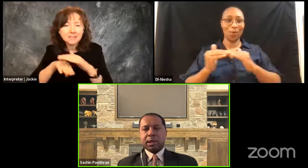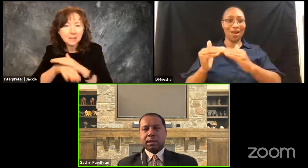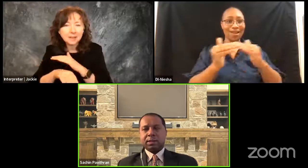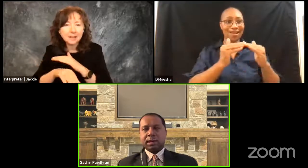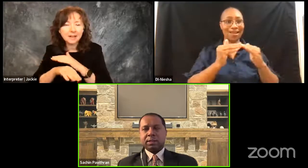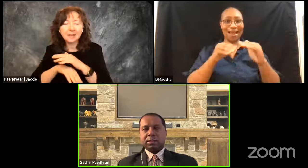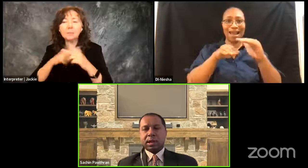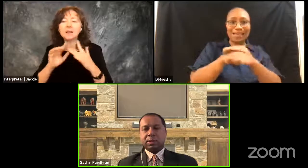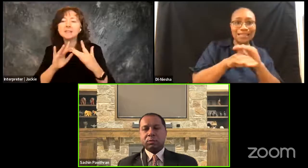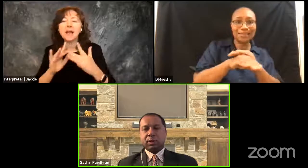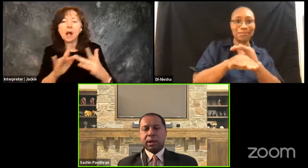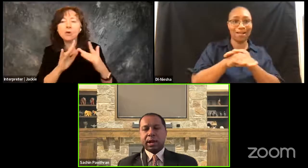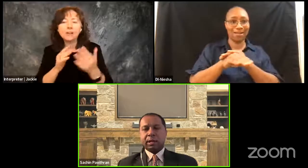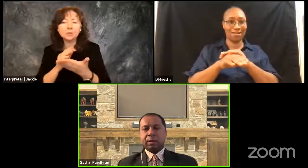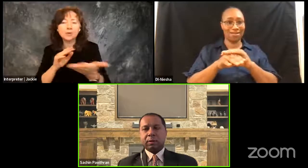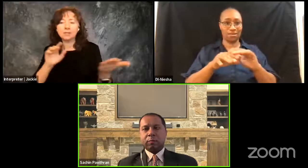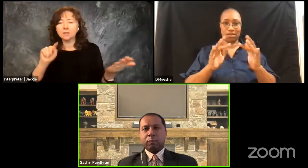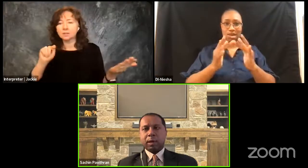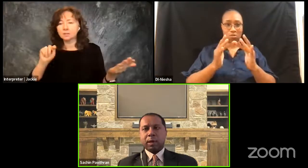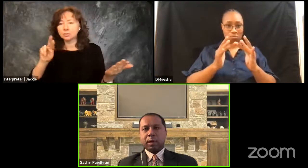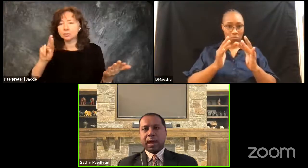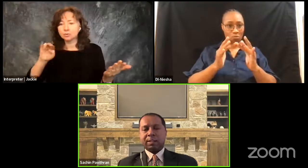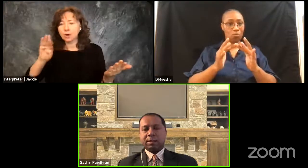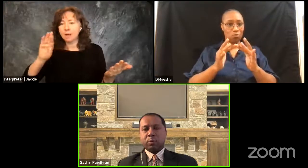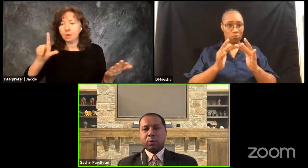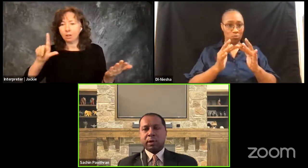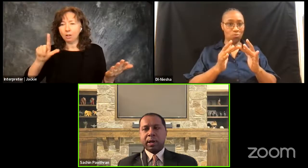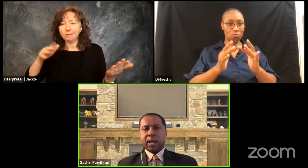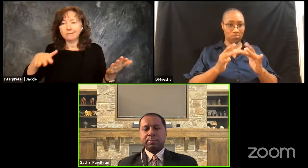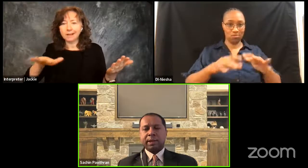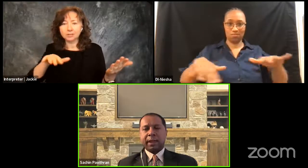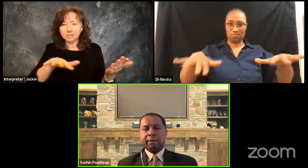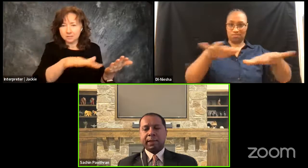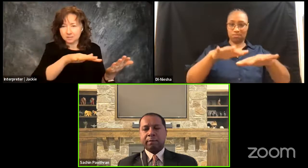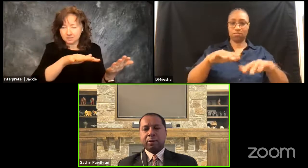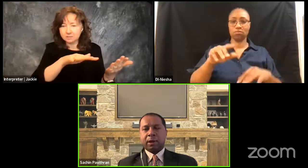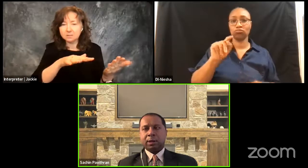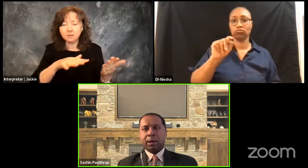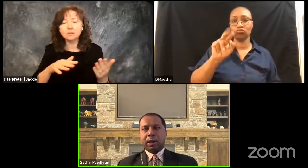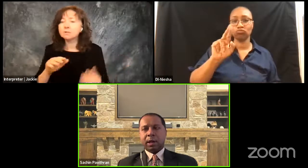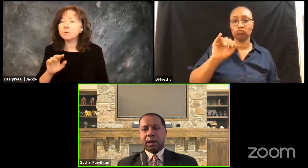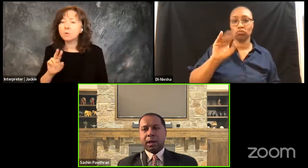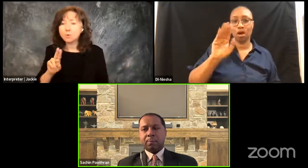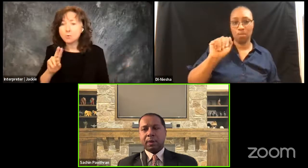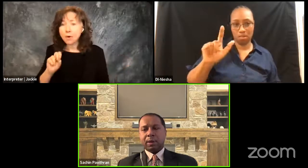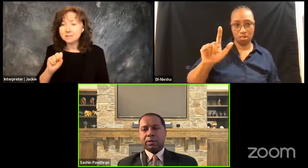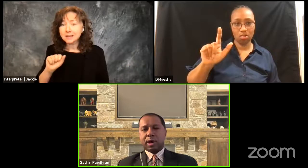So these are the ones I want to highlight, Access Board has been heavily involved in